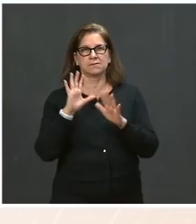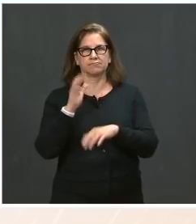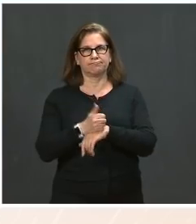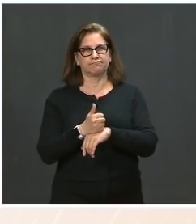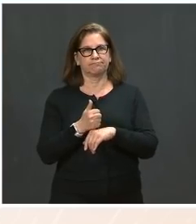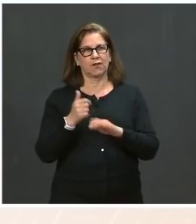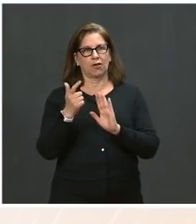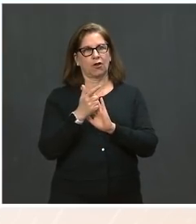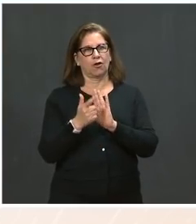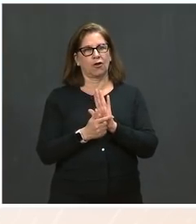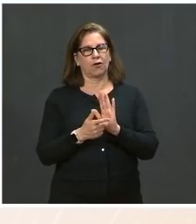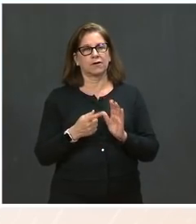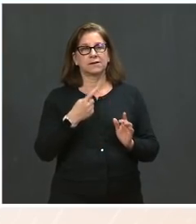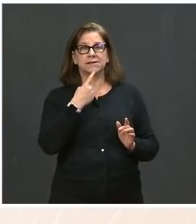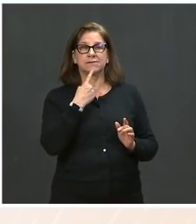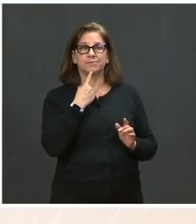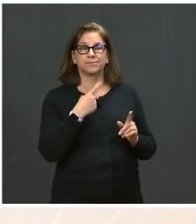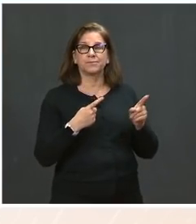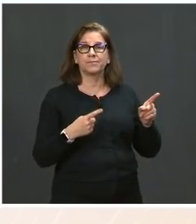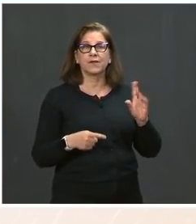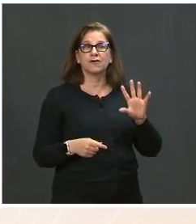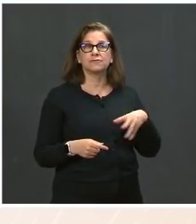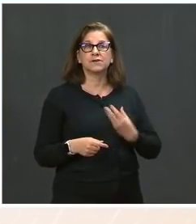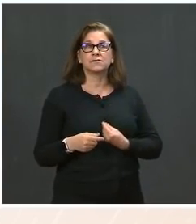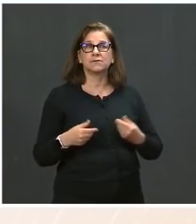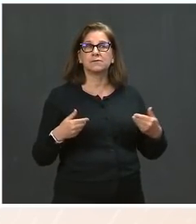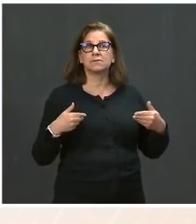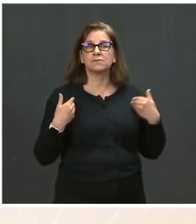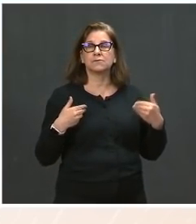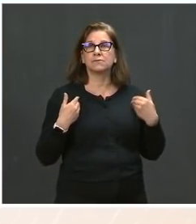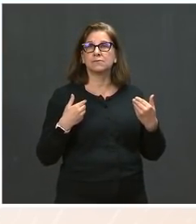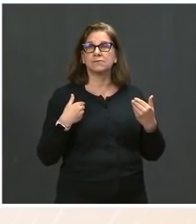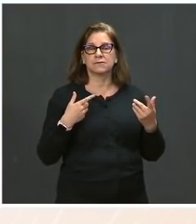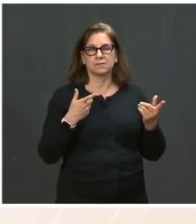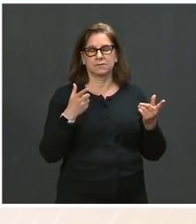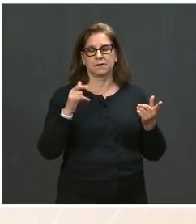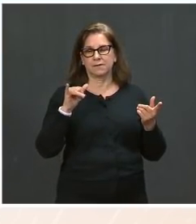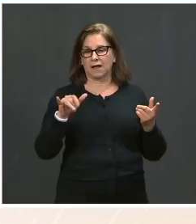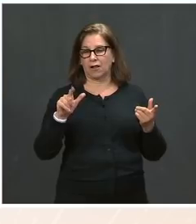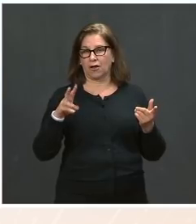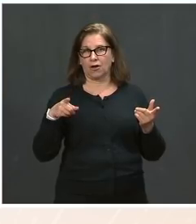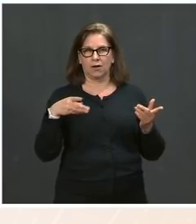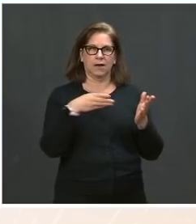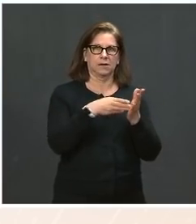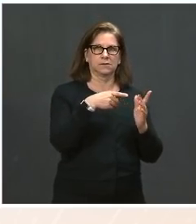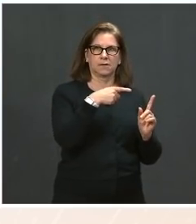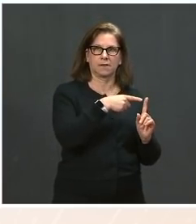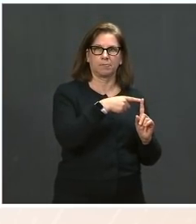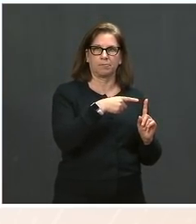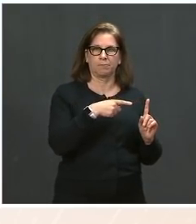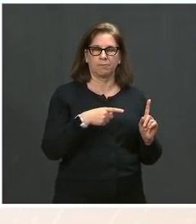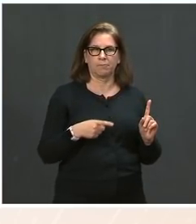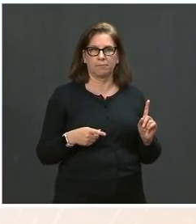including a measure the Arkansas legislature enacted into law this week by overriding a veto of the governor.